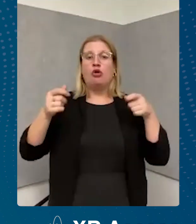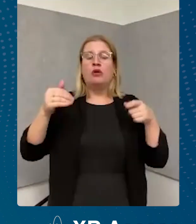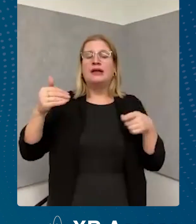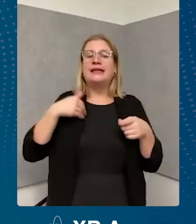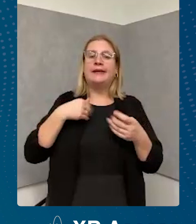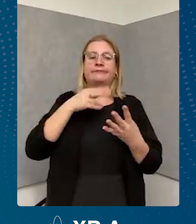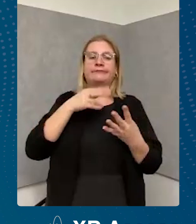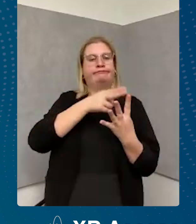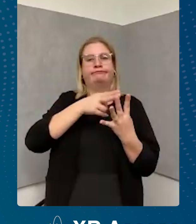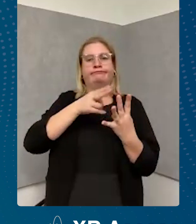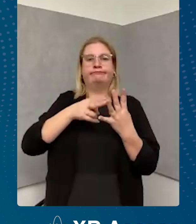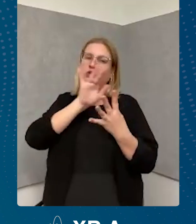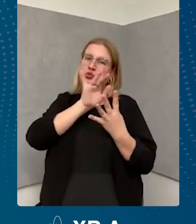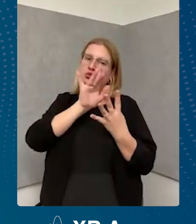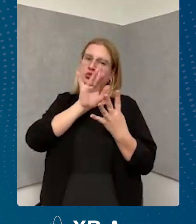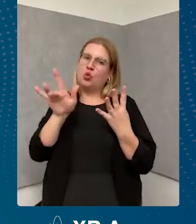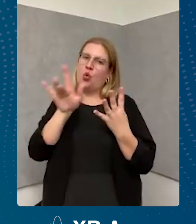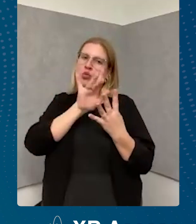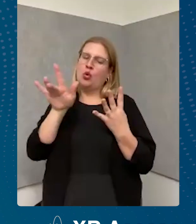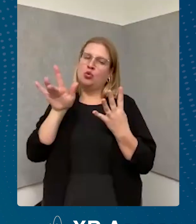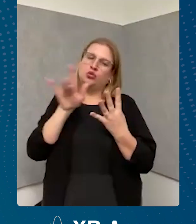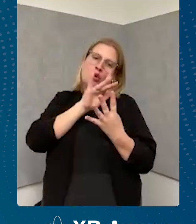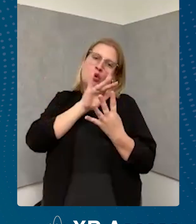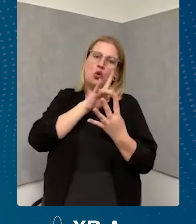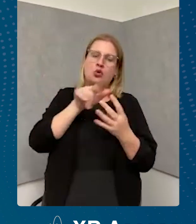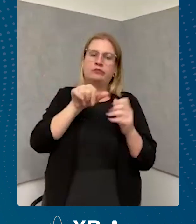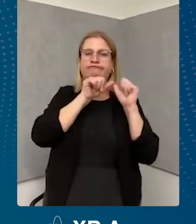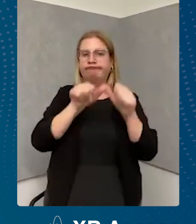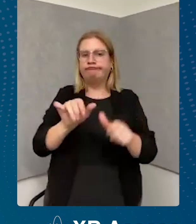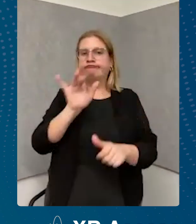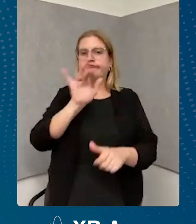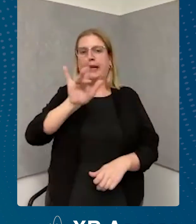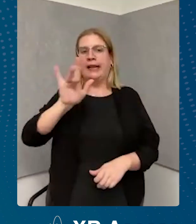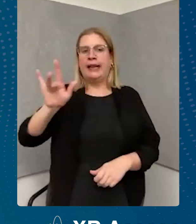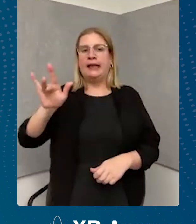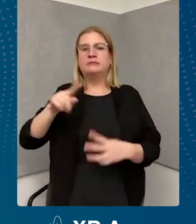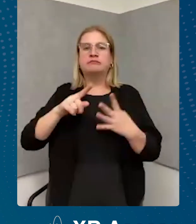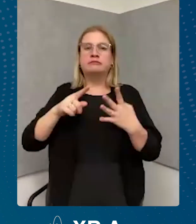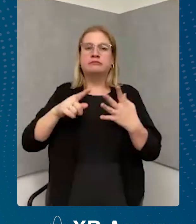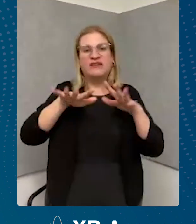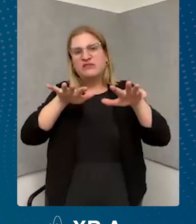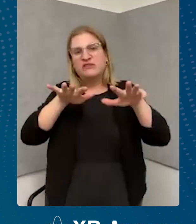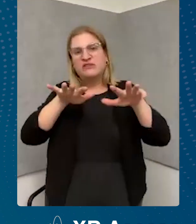You can continuously click three selects into a menu